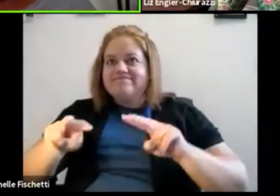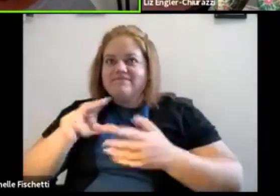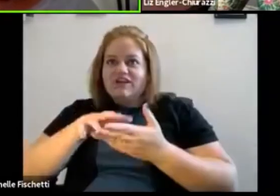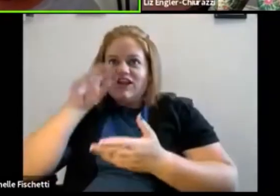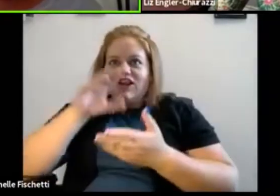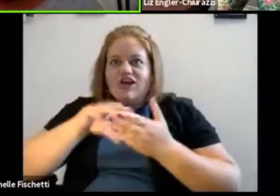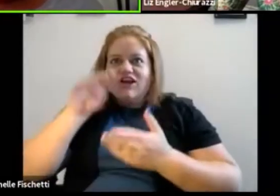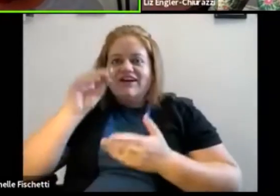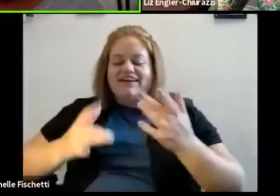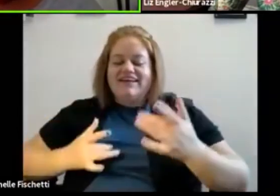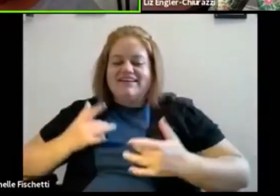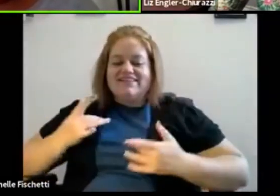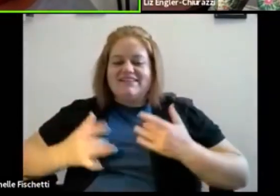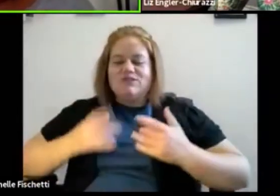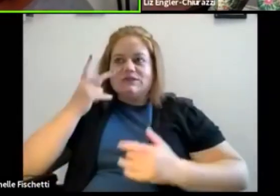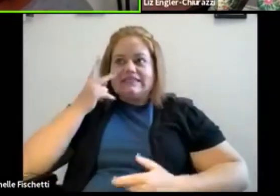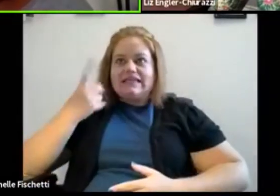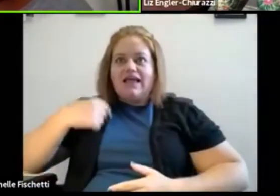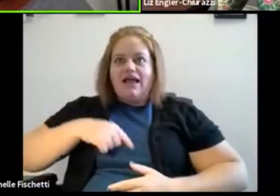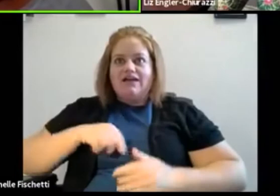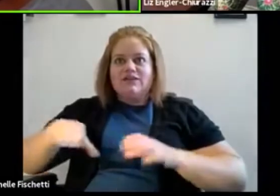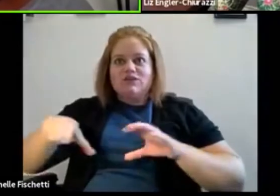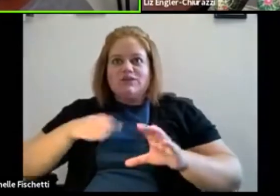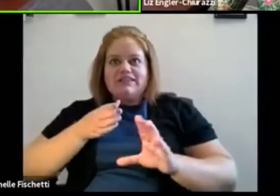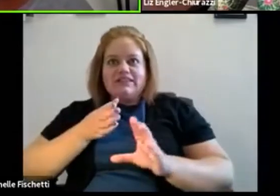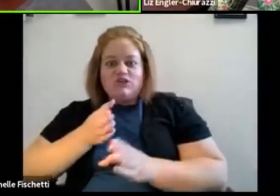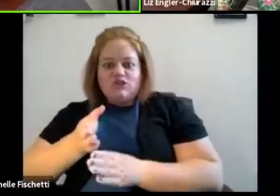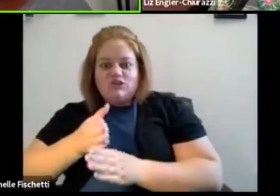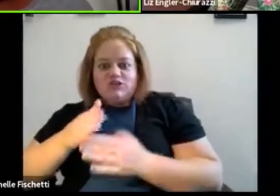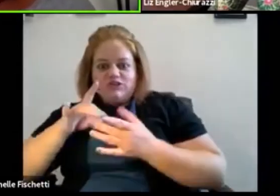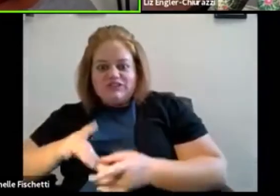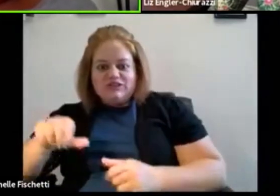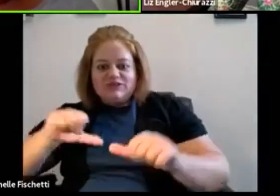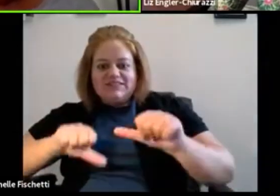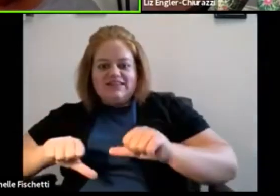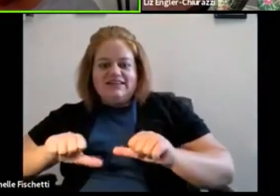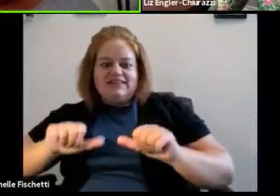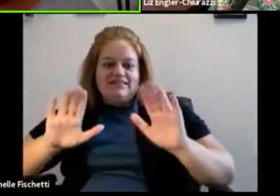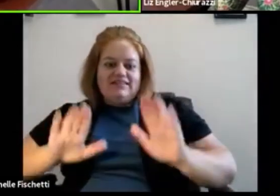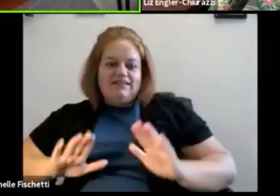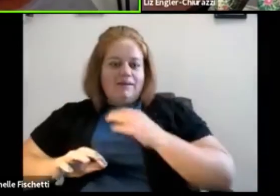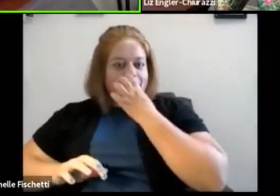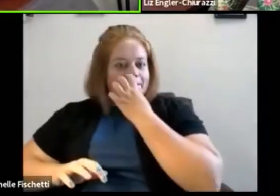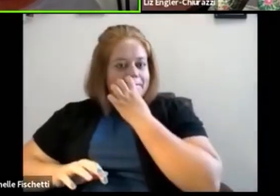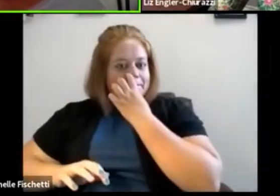doing these science careers so that's fantastic. I had a question myself